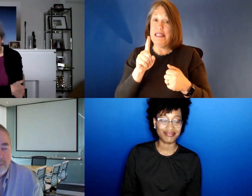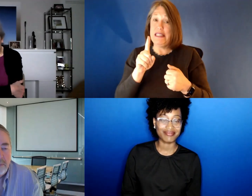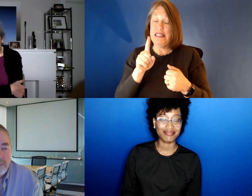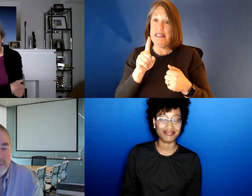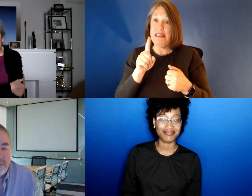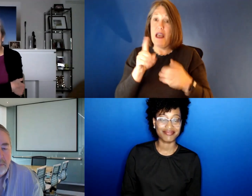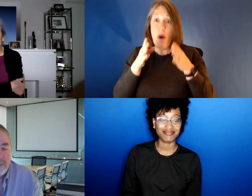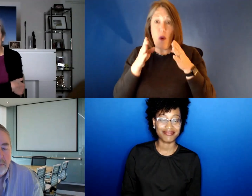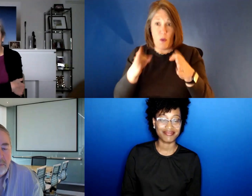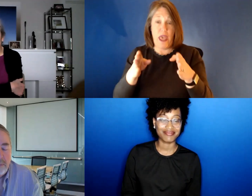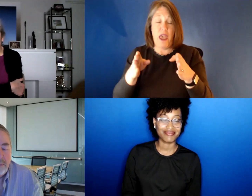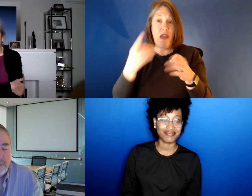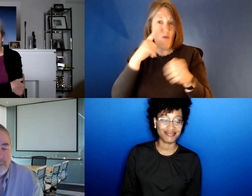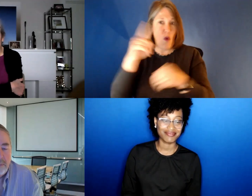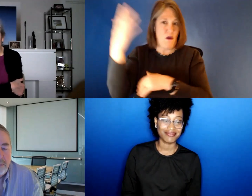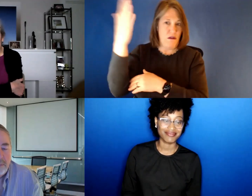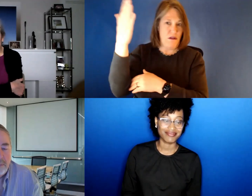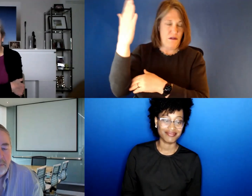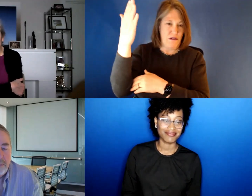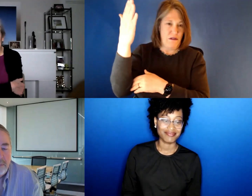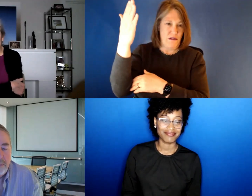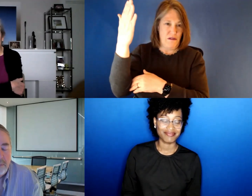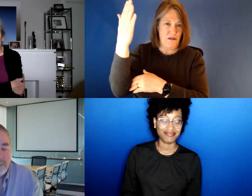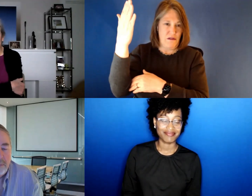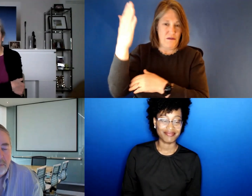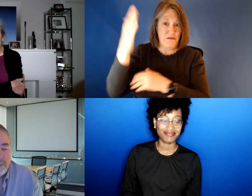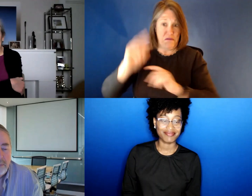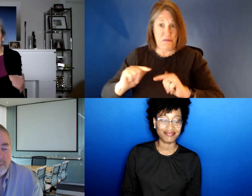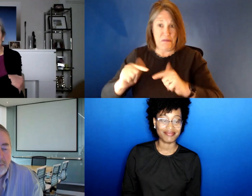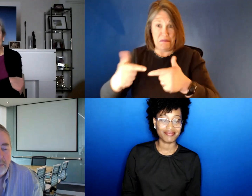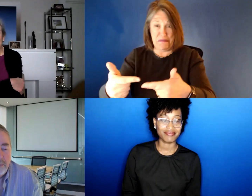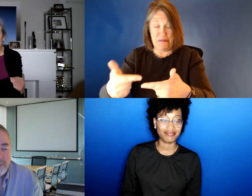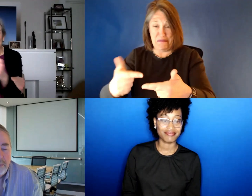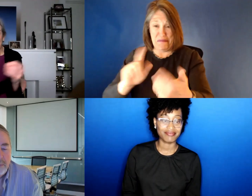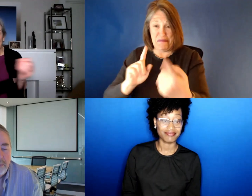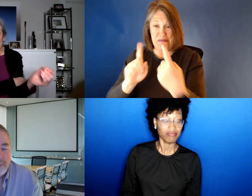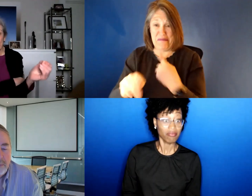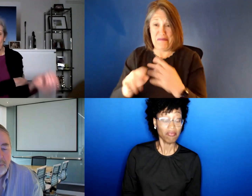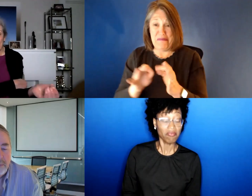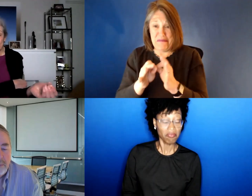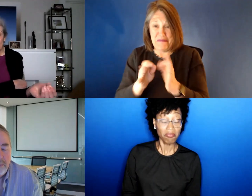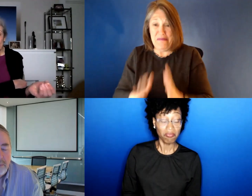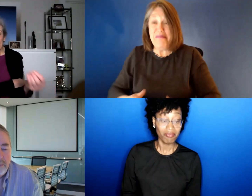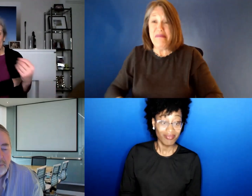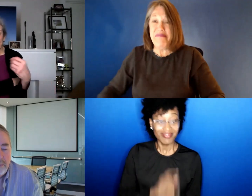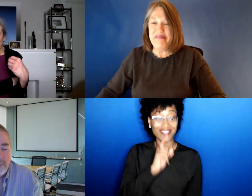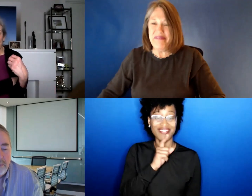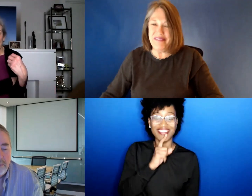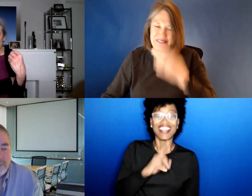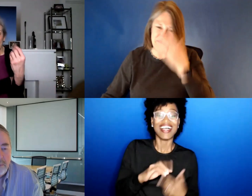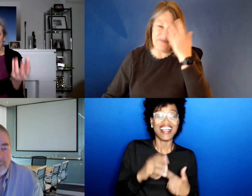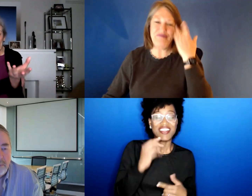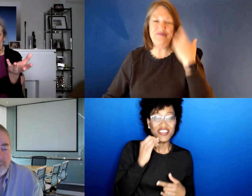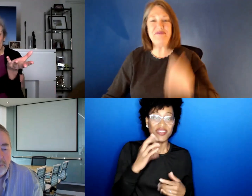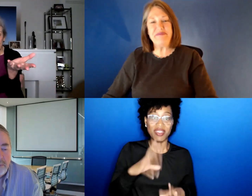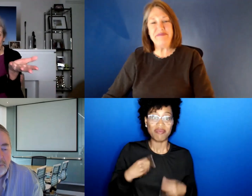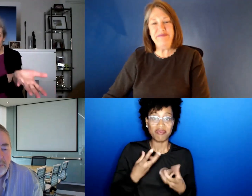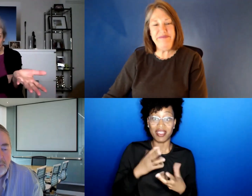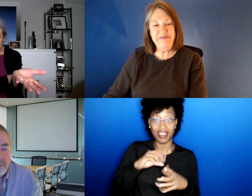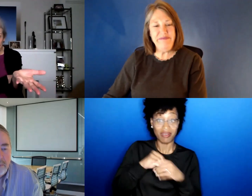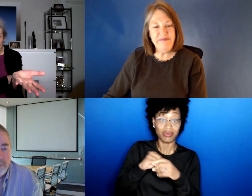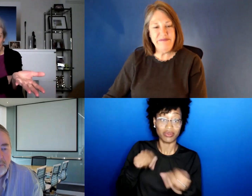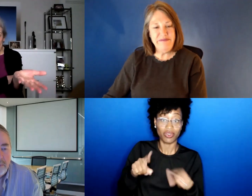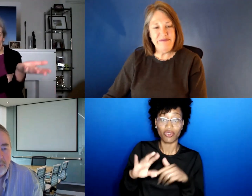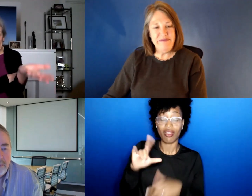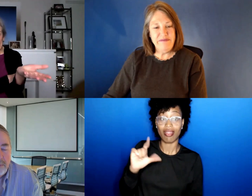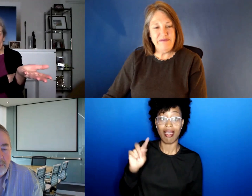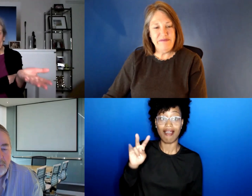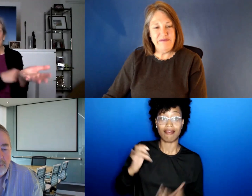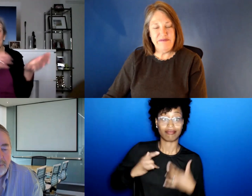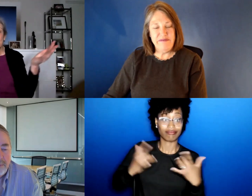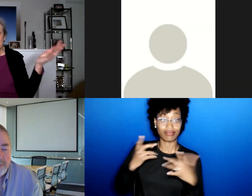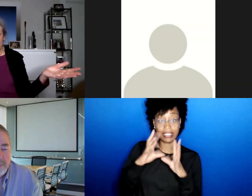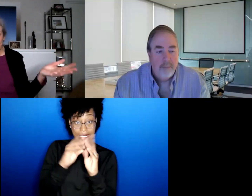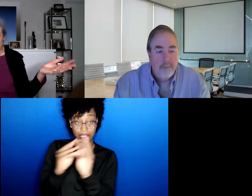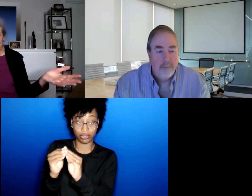06:21:37 that you can choose to bring up in your live session, and is a destination.